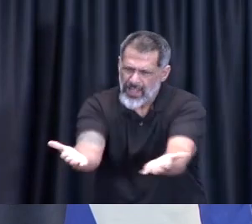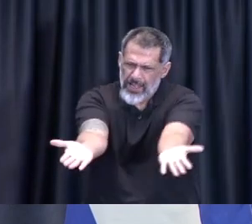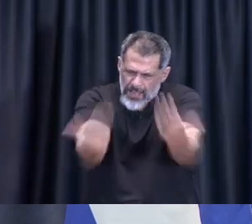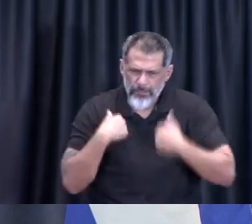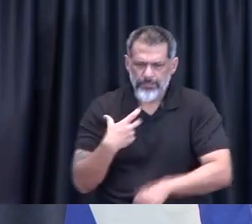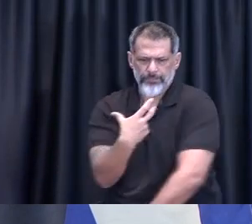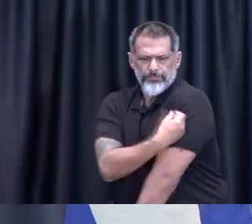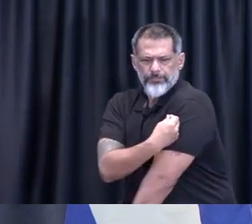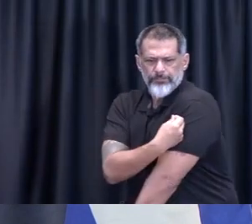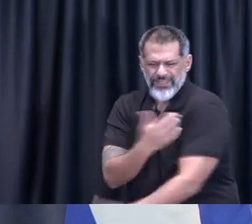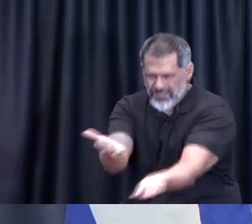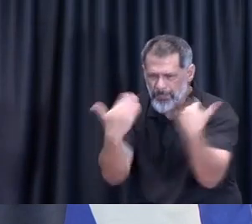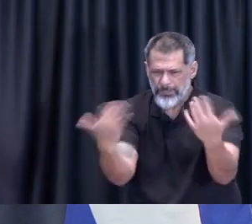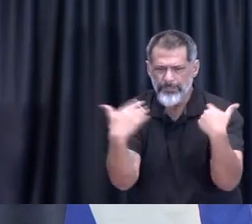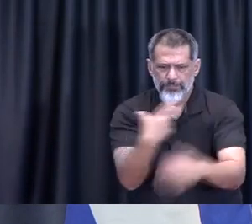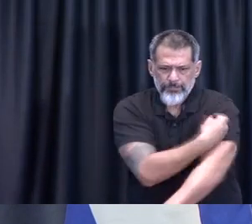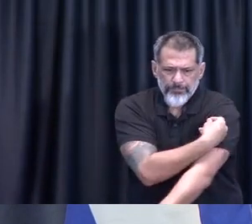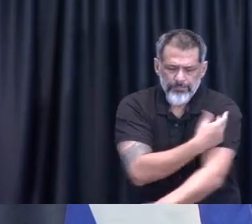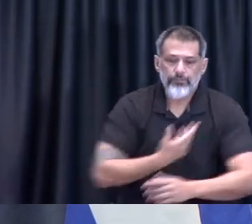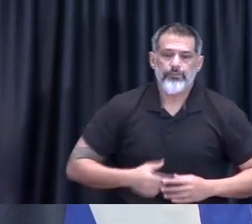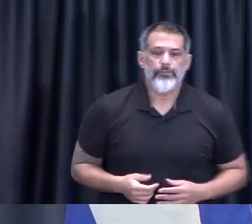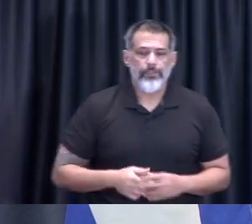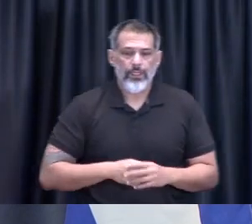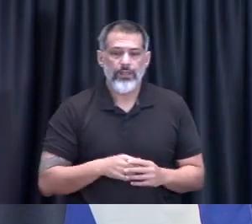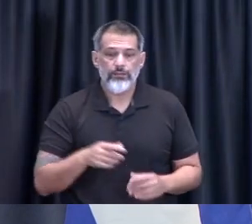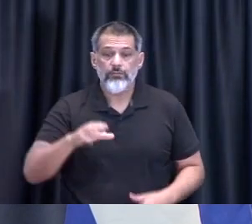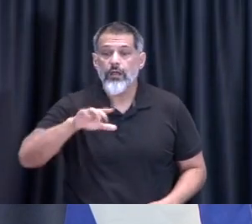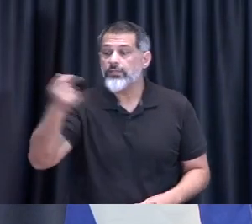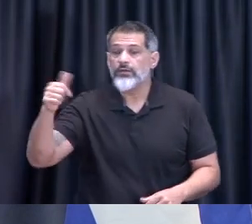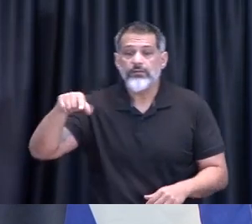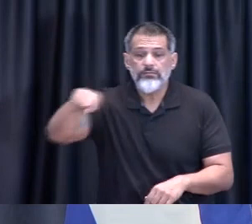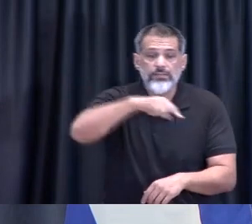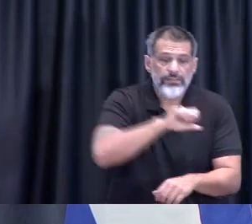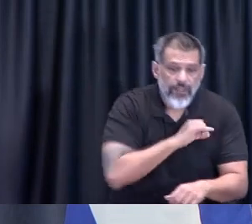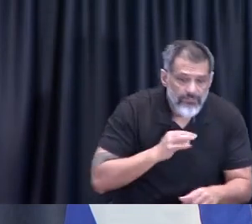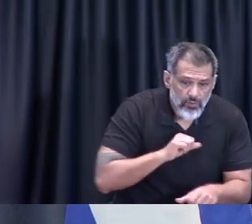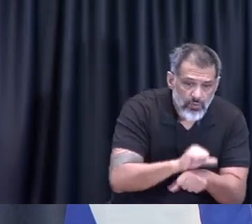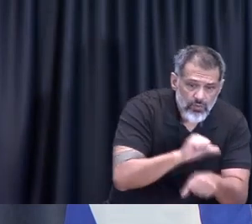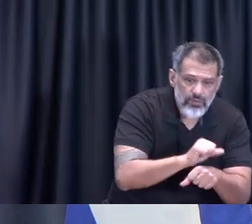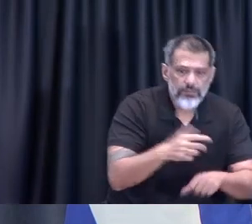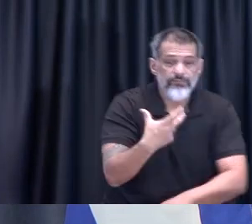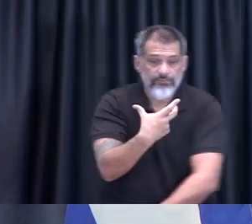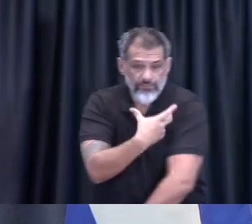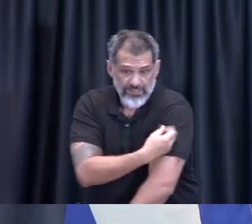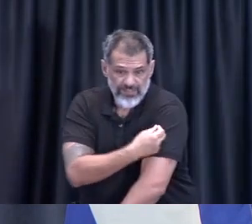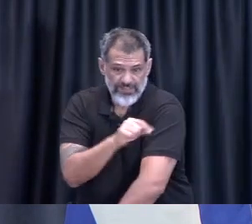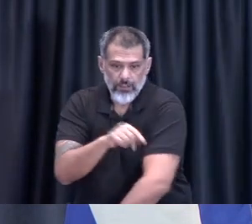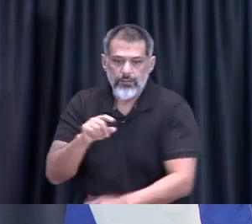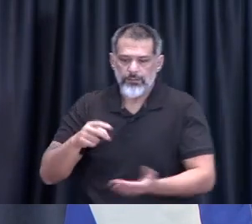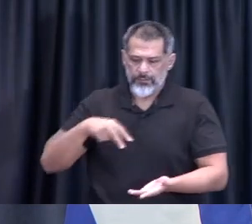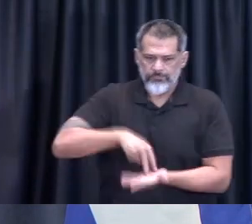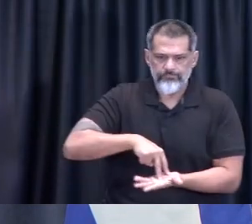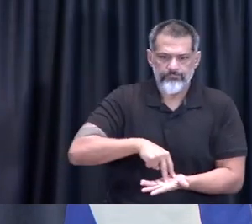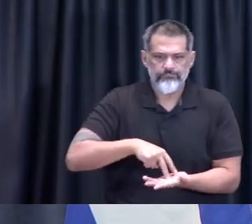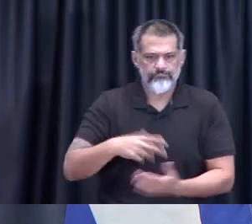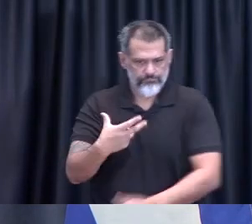We will also continue our efforts to maximize vaccine uptake among 5 to 11 year olds,